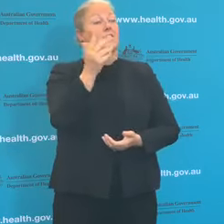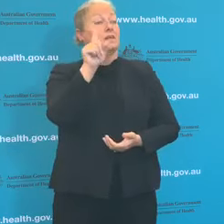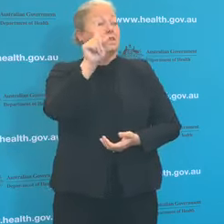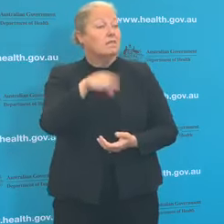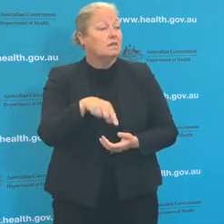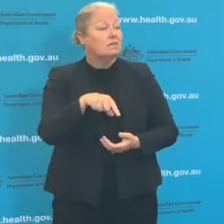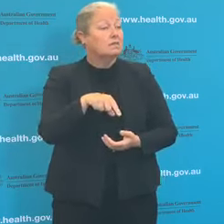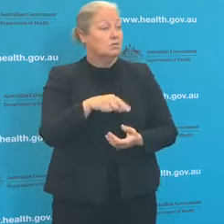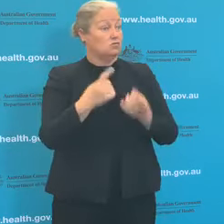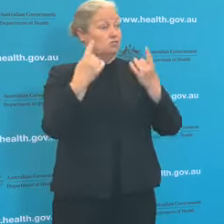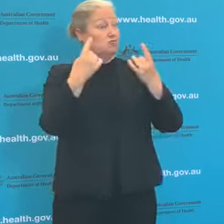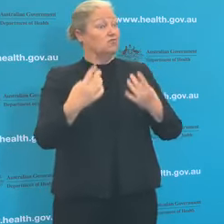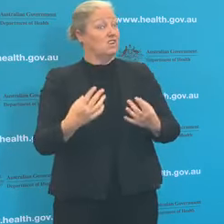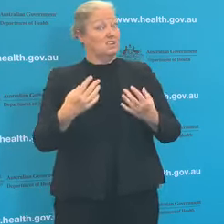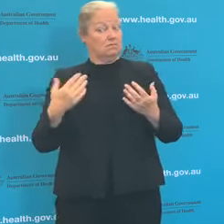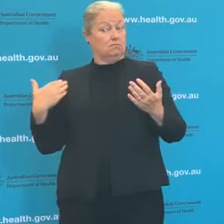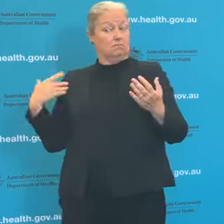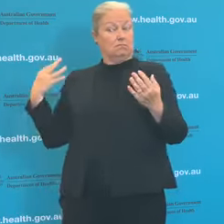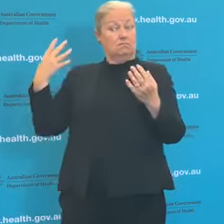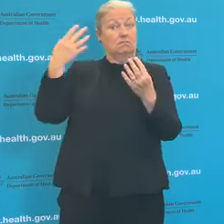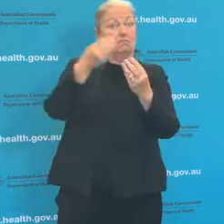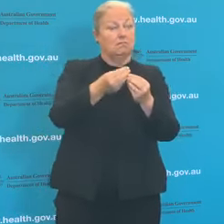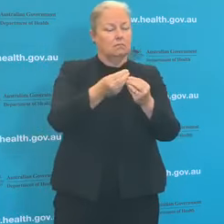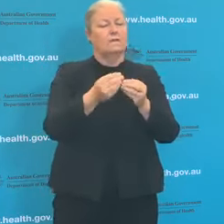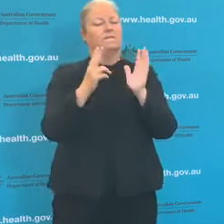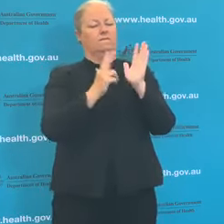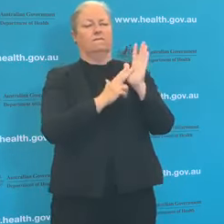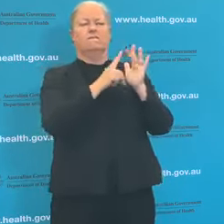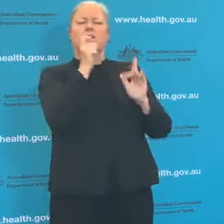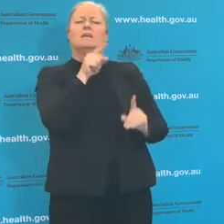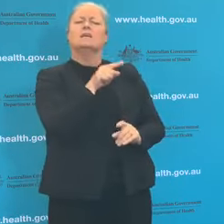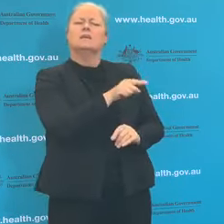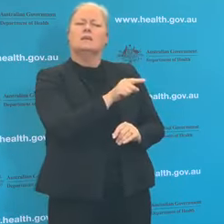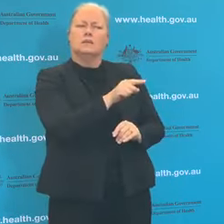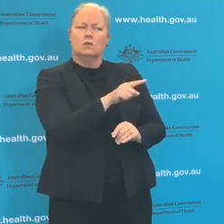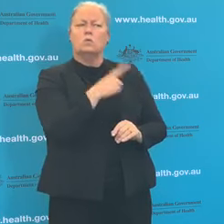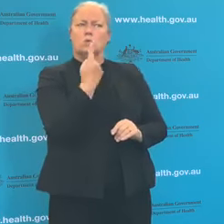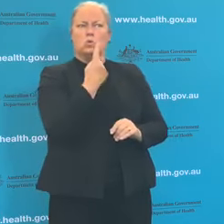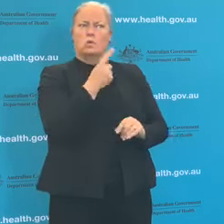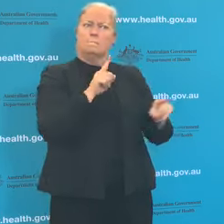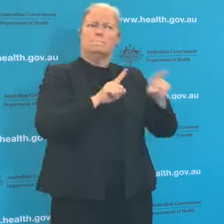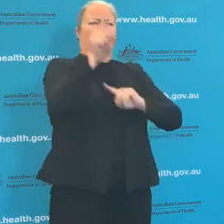tests have been done now. Victoria is leading the pack with a very substantial